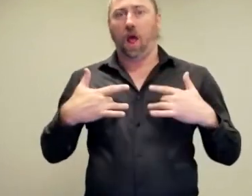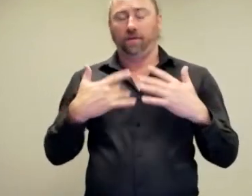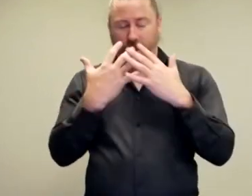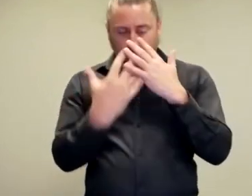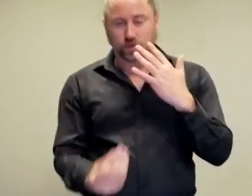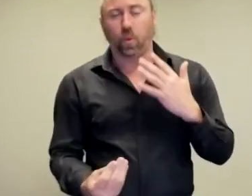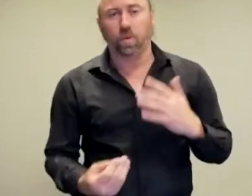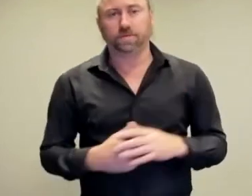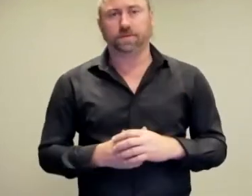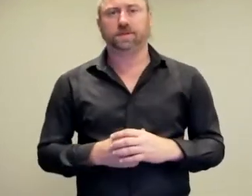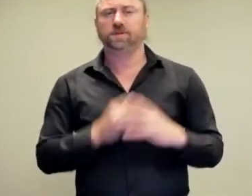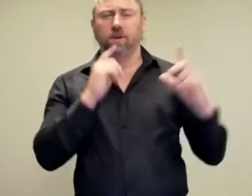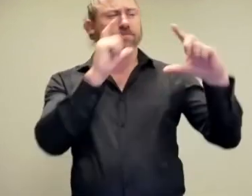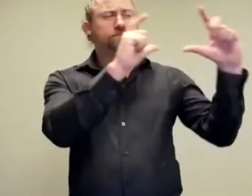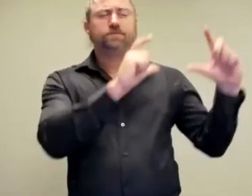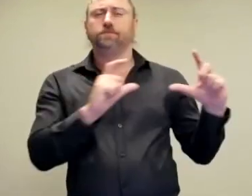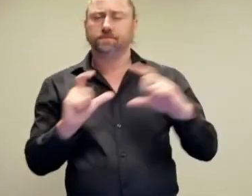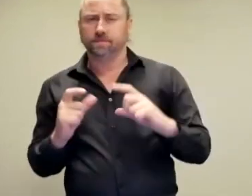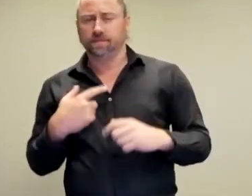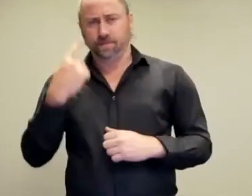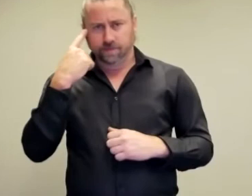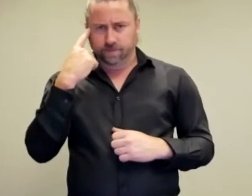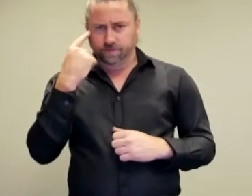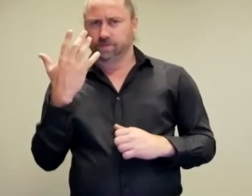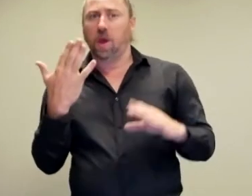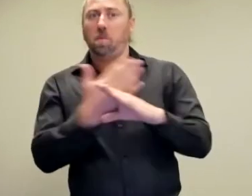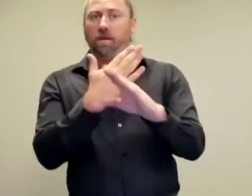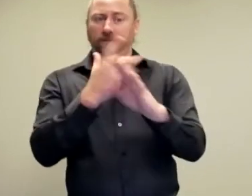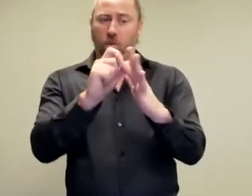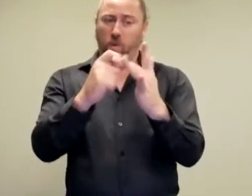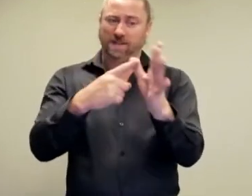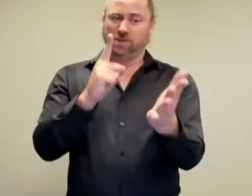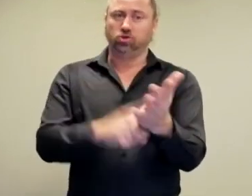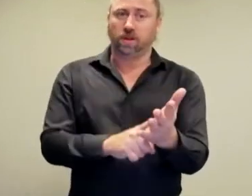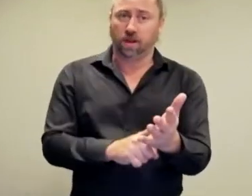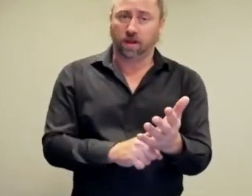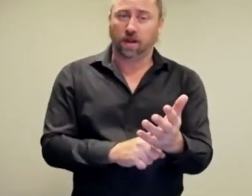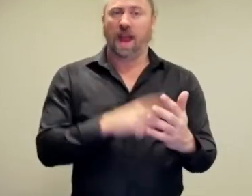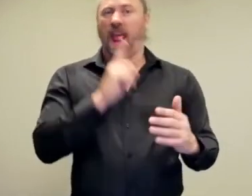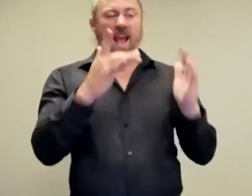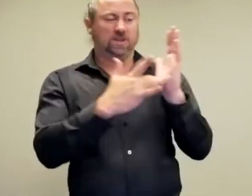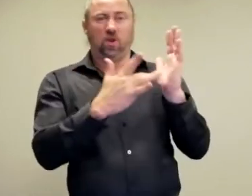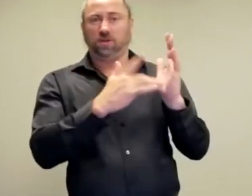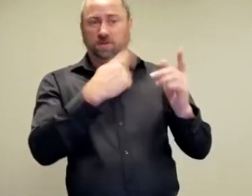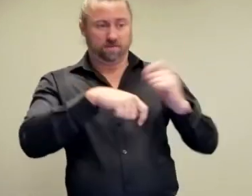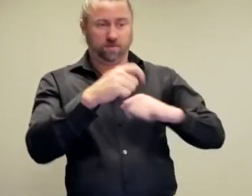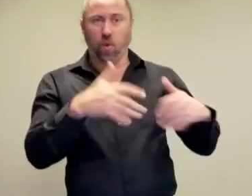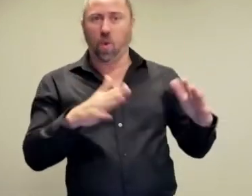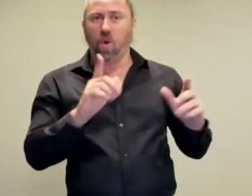And in this work I ask how might pre-digital and semi-redundant technologies such as revolving disks